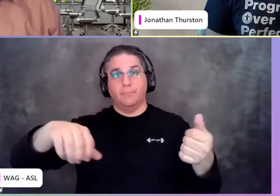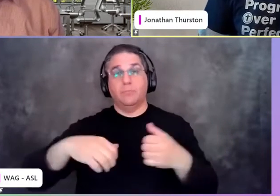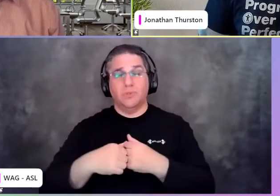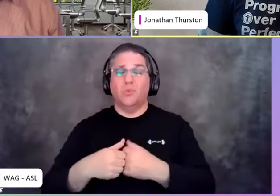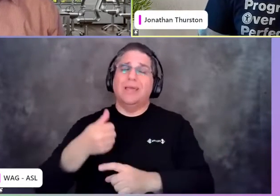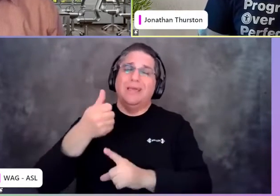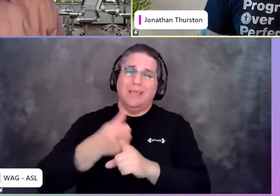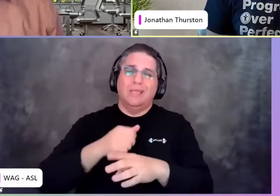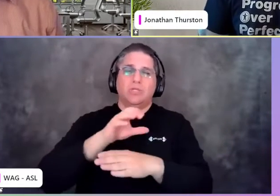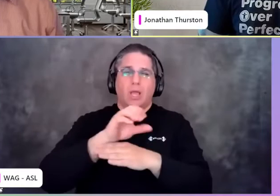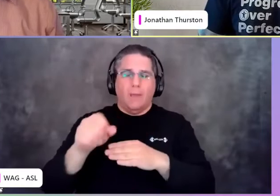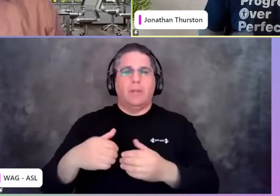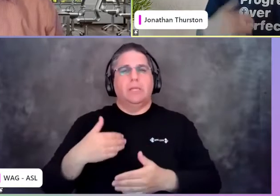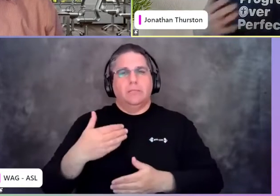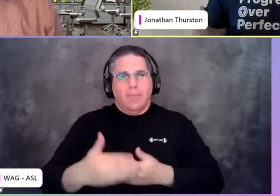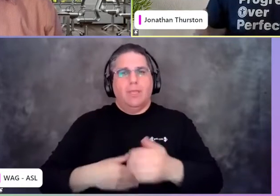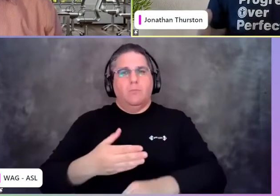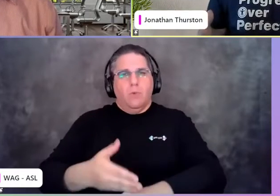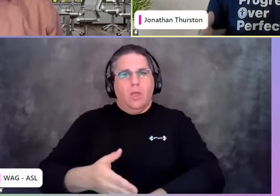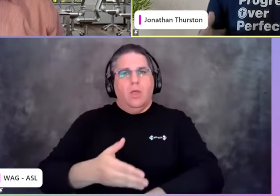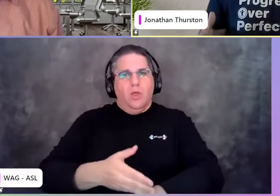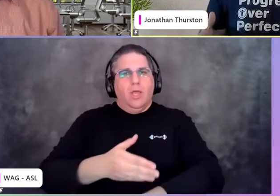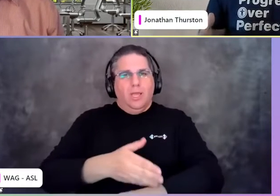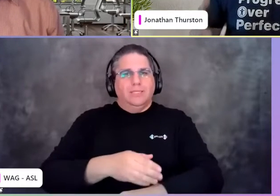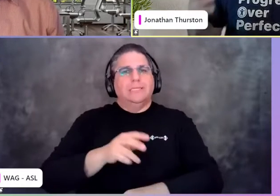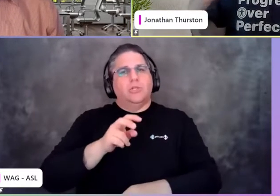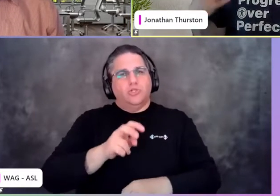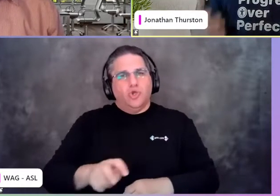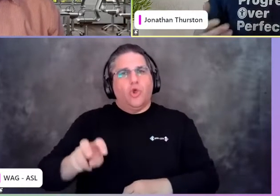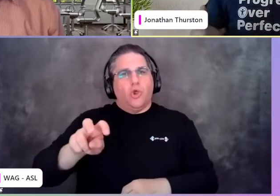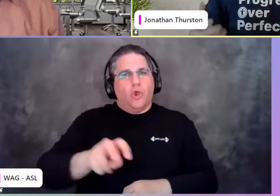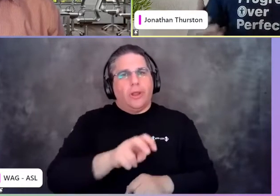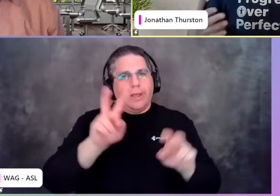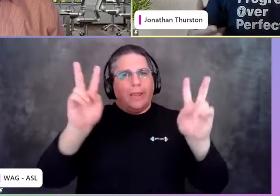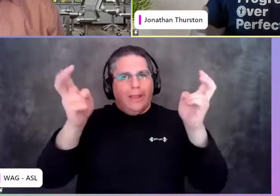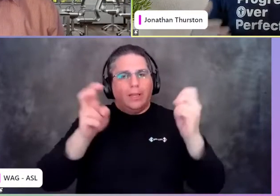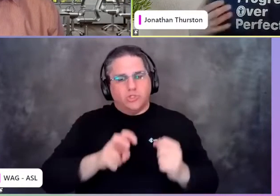measure against, and you know, it's a journey. This is